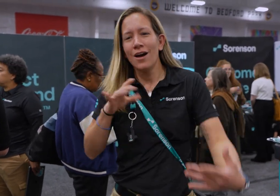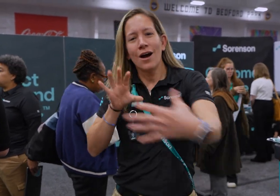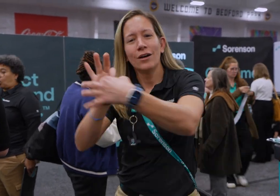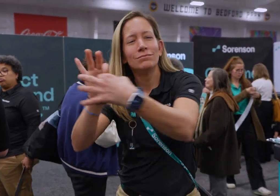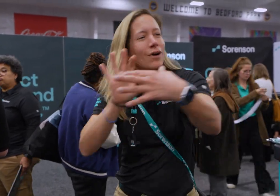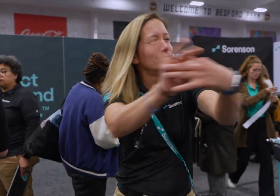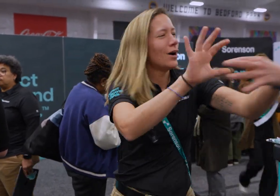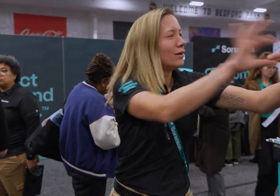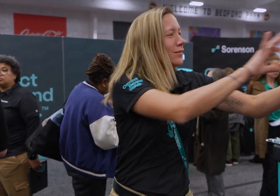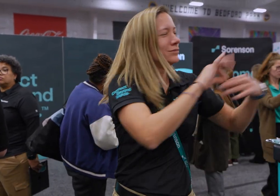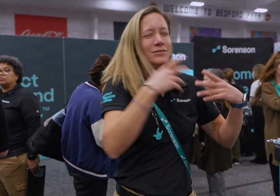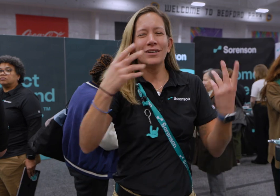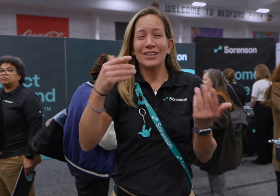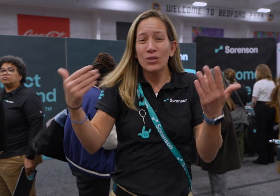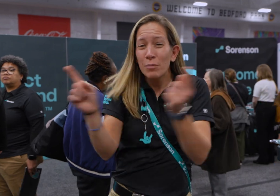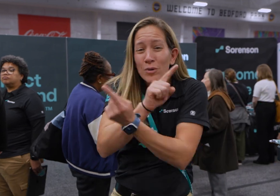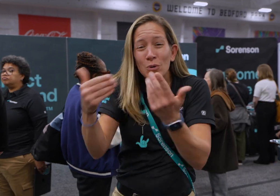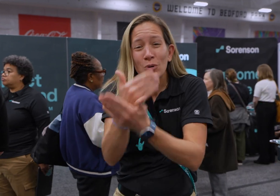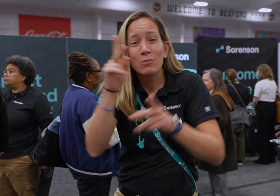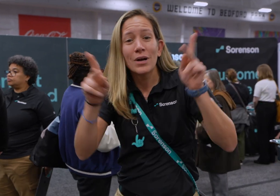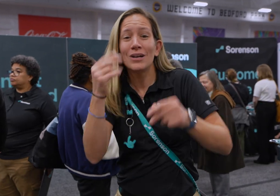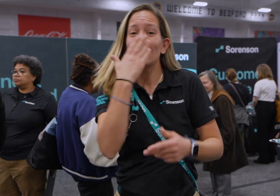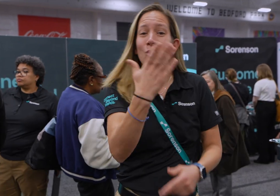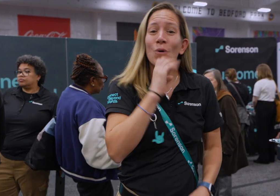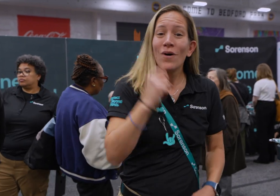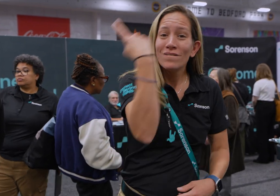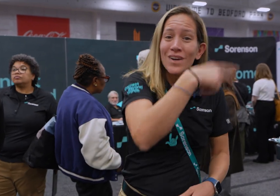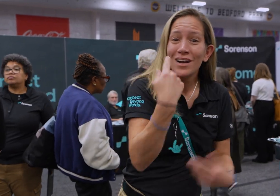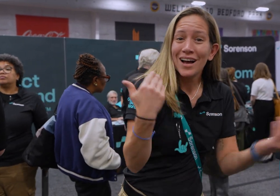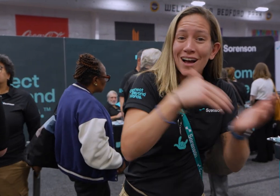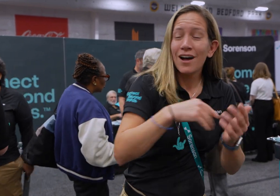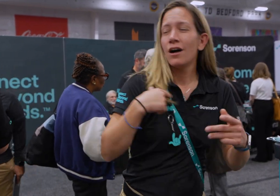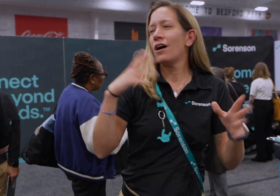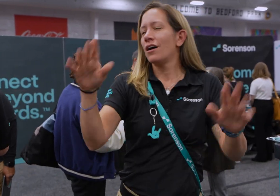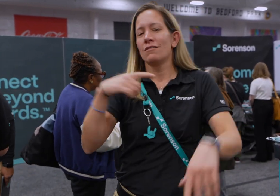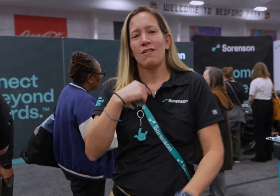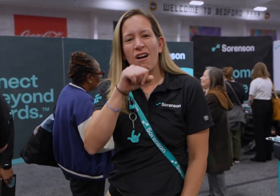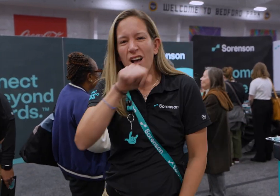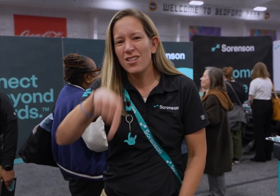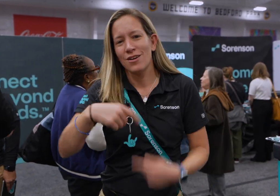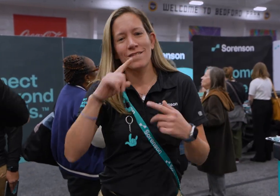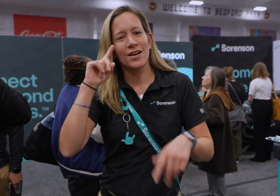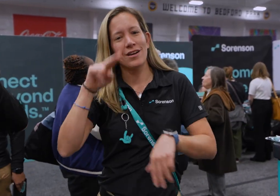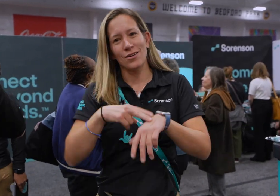making connections with new and familiar faces! I love DeafNation Expo and